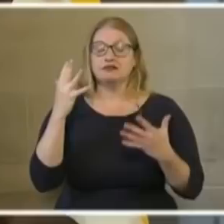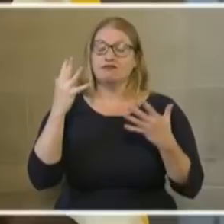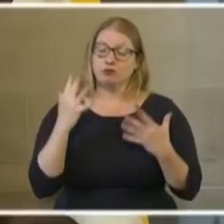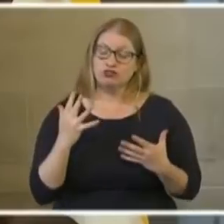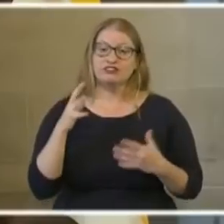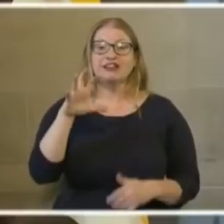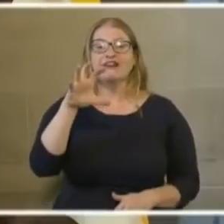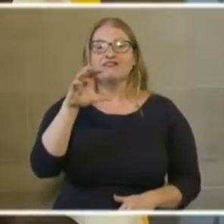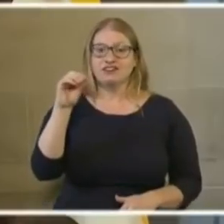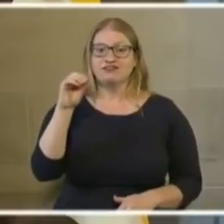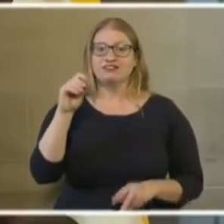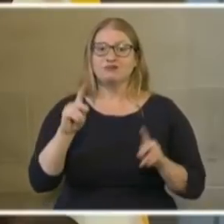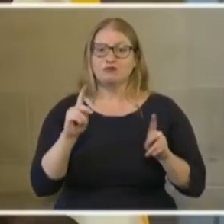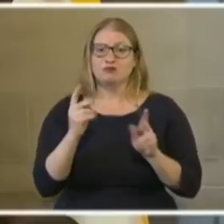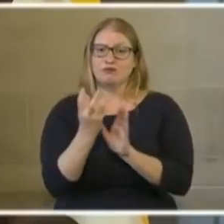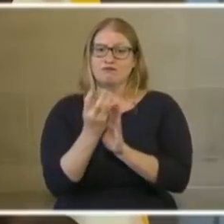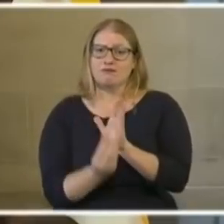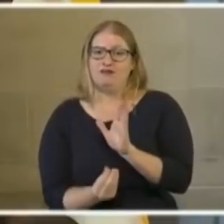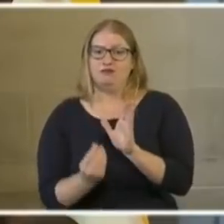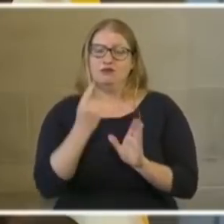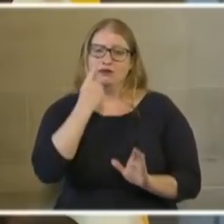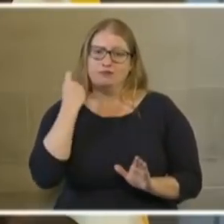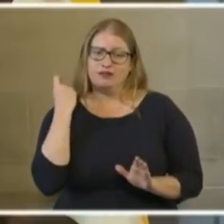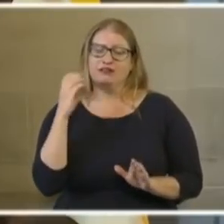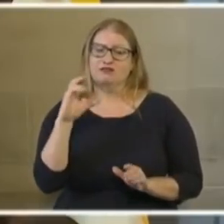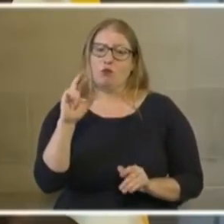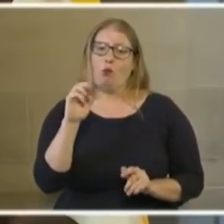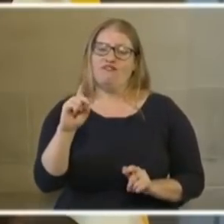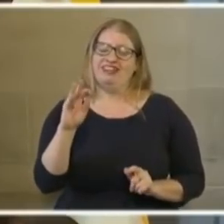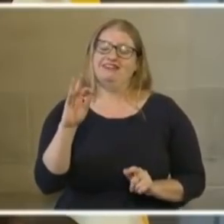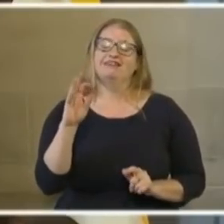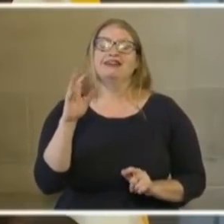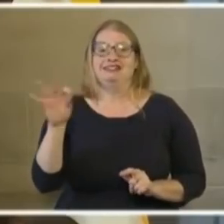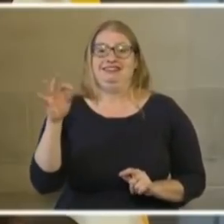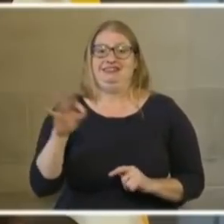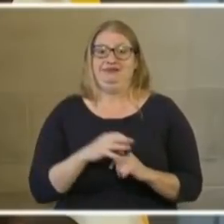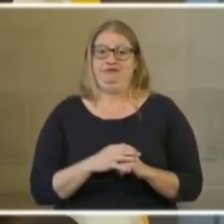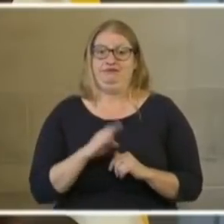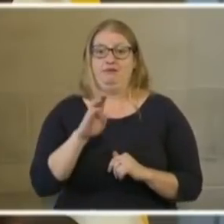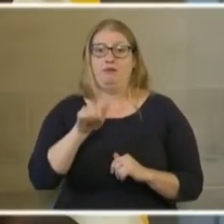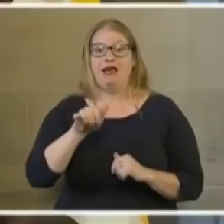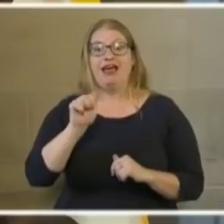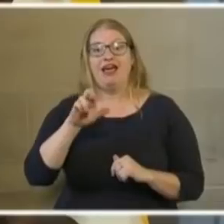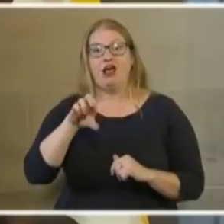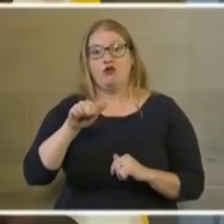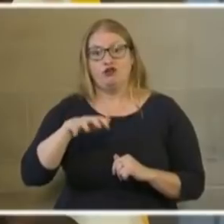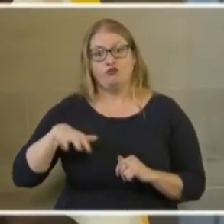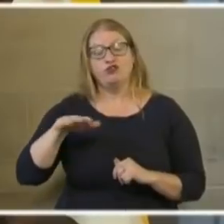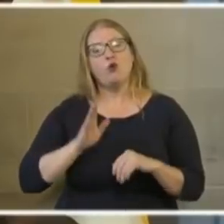TODAY, IN SAN FRANCISCO, WE HAVE 4020 DIAGNOSED CASES OF COVID-19 AND UNFORTUNATELY 50 PEOPLE HAVE DIED OF THE